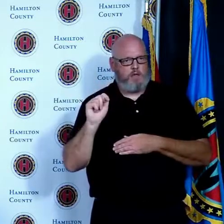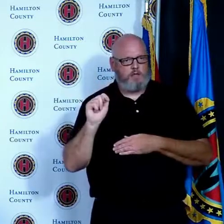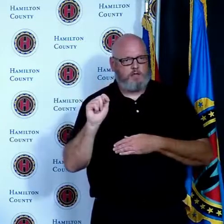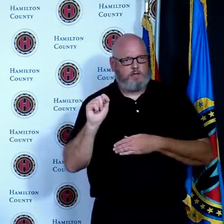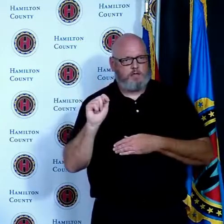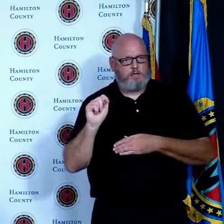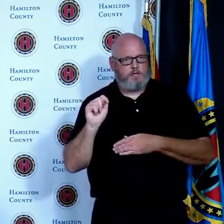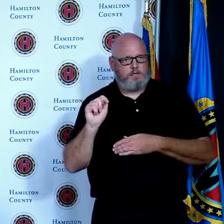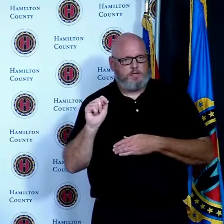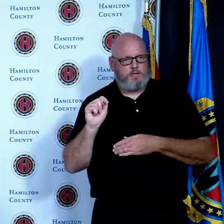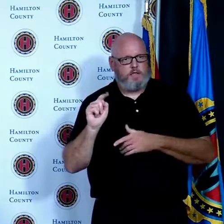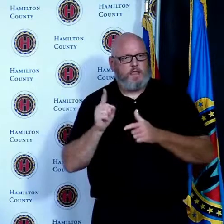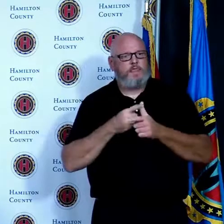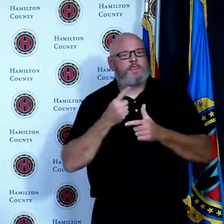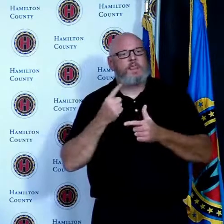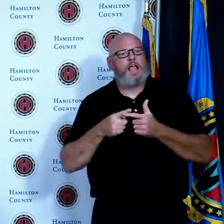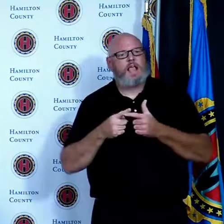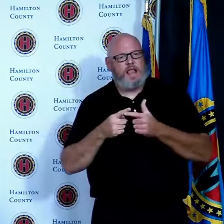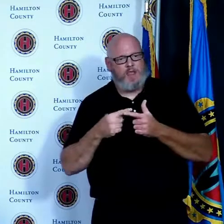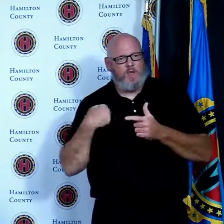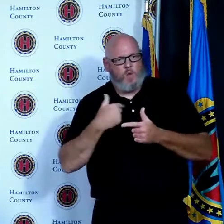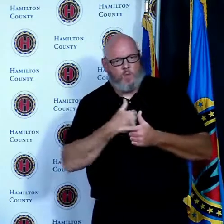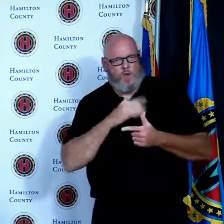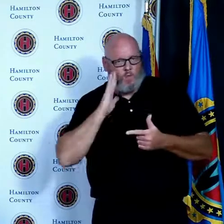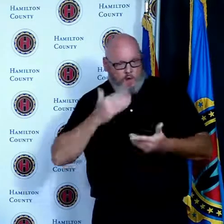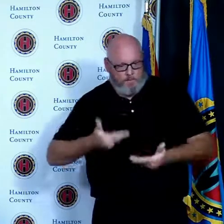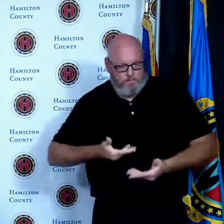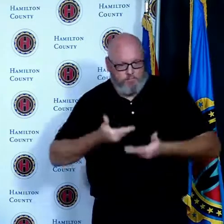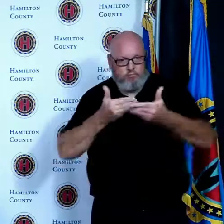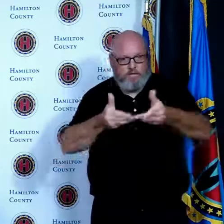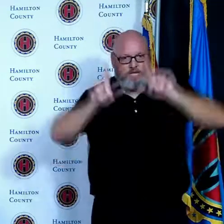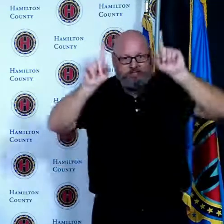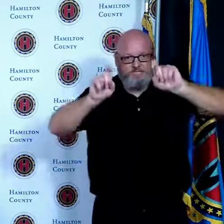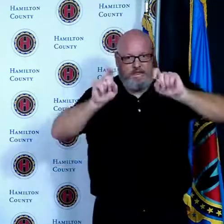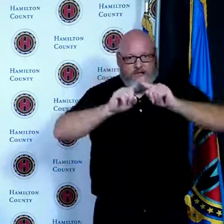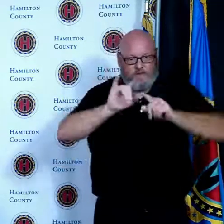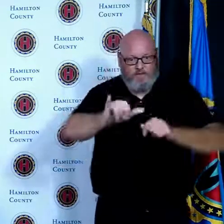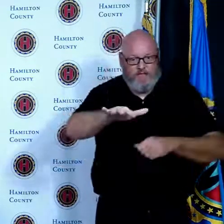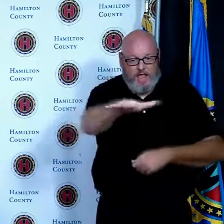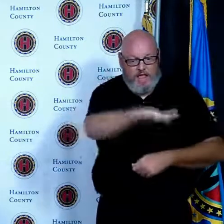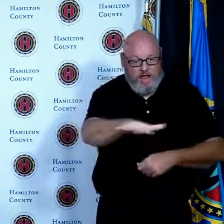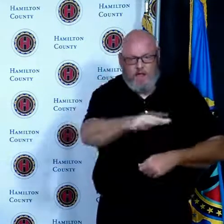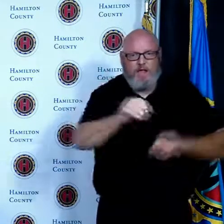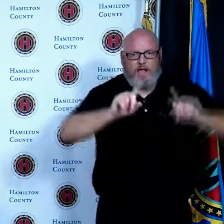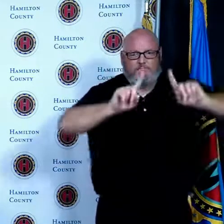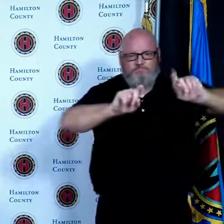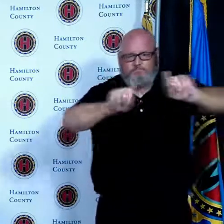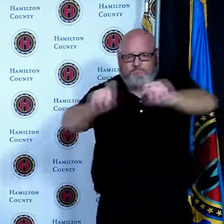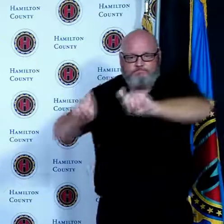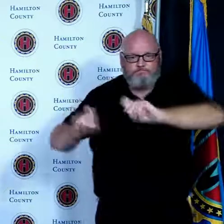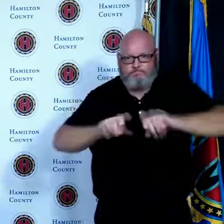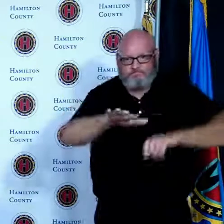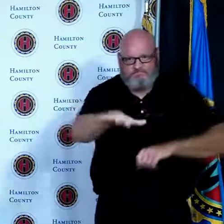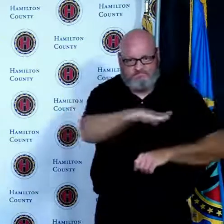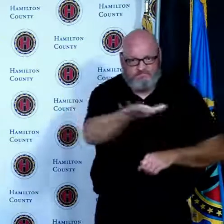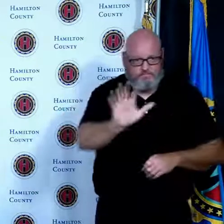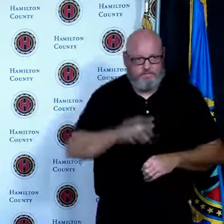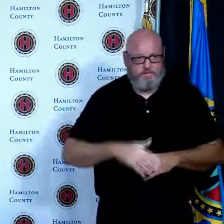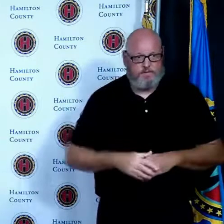are instead of having them come to us I know that you mentioned like nursing homes and